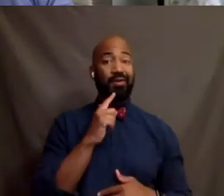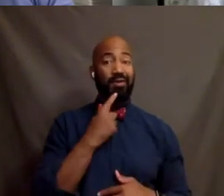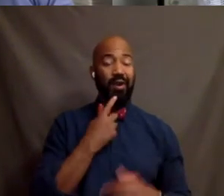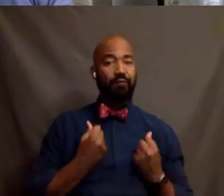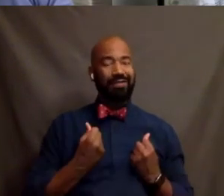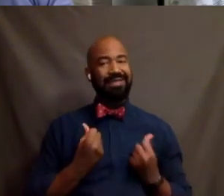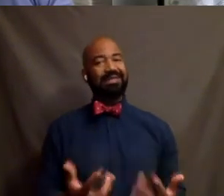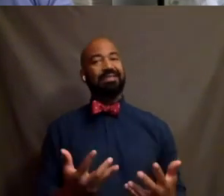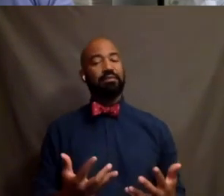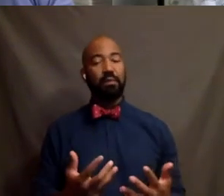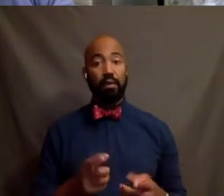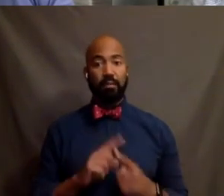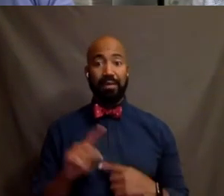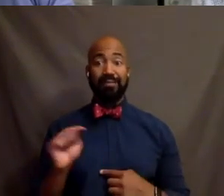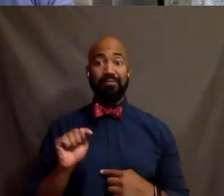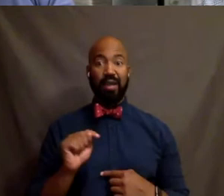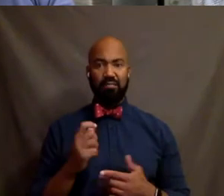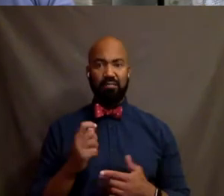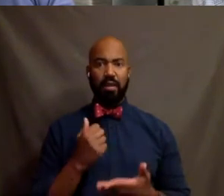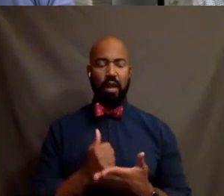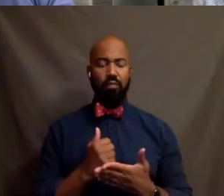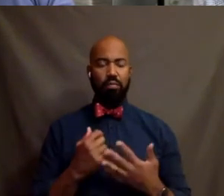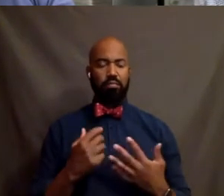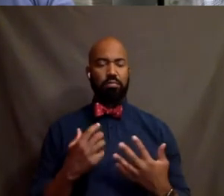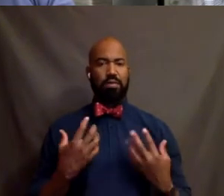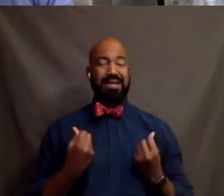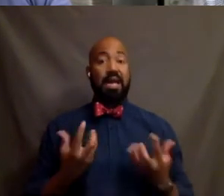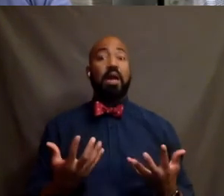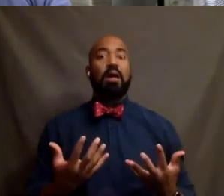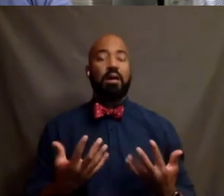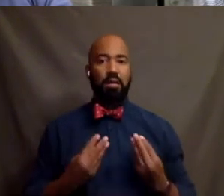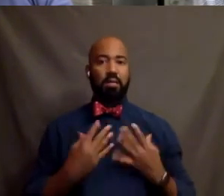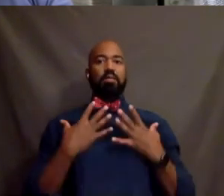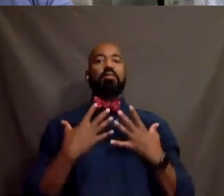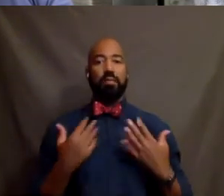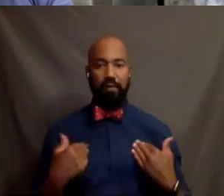which is oftentimes really helpful for folks, but it's not for chronic pain.